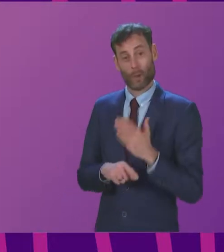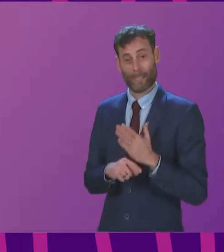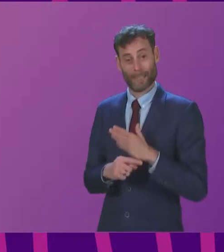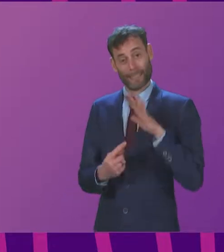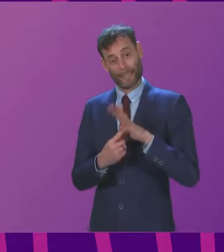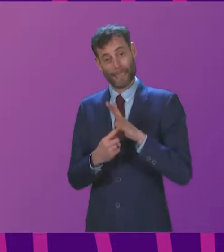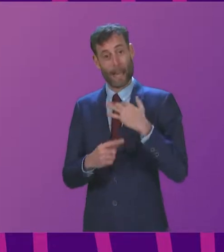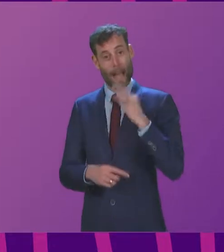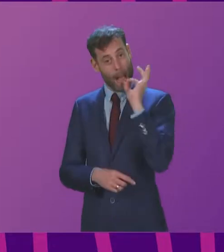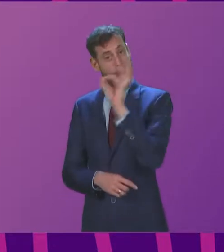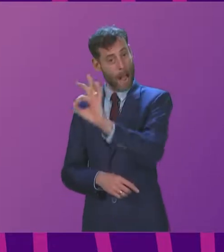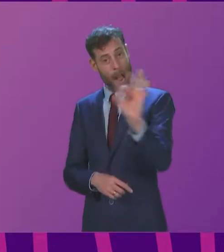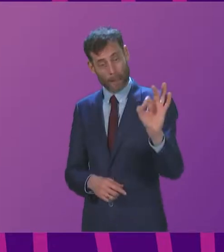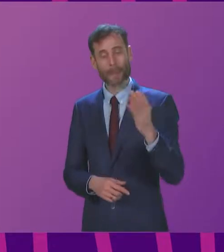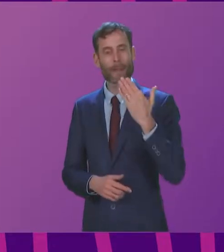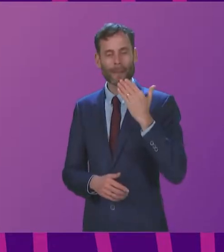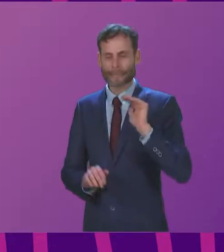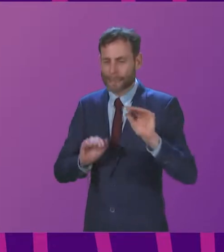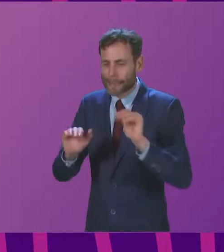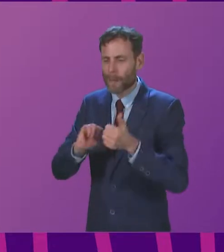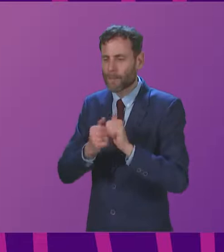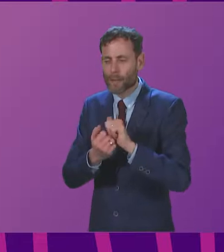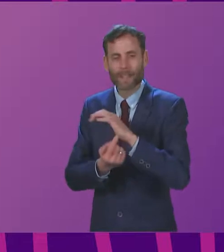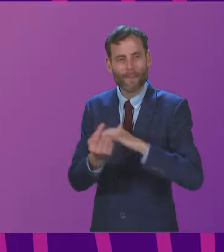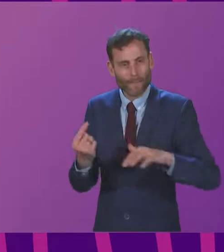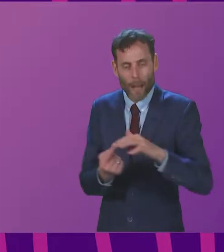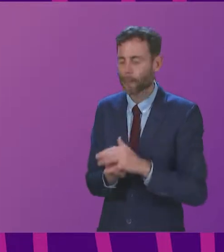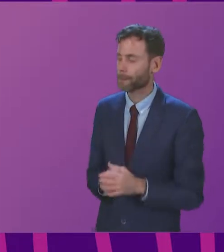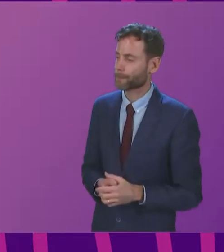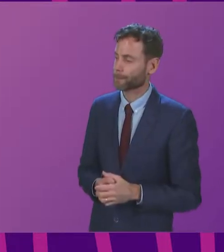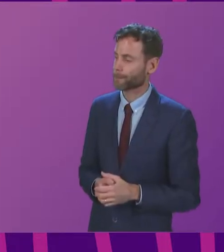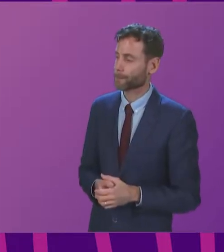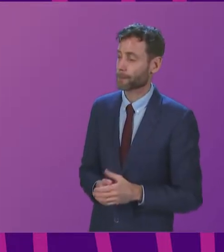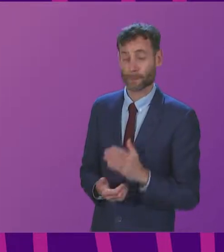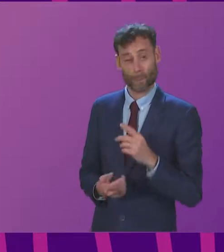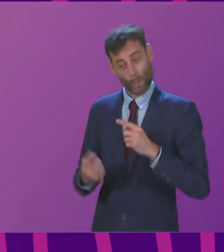and I ask people to pass it on to their friends and family. This is what all of us—Government,